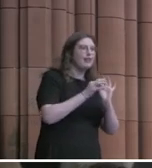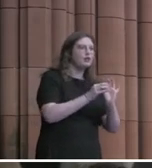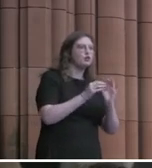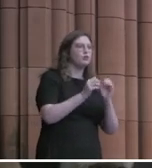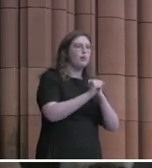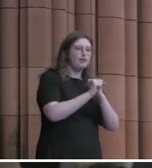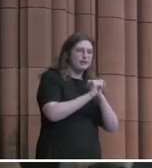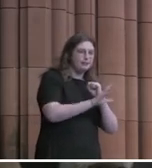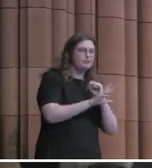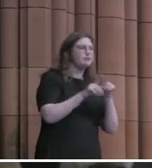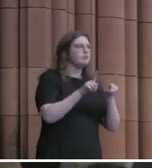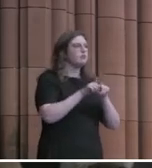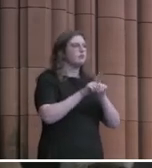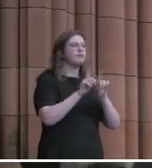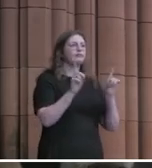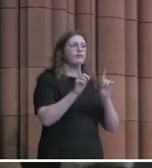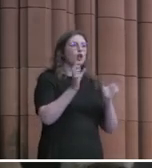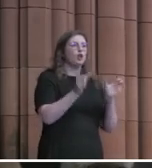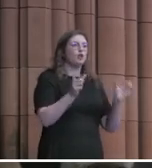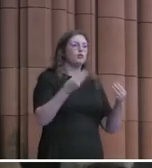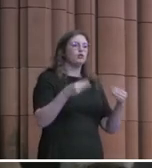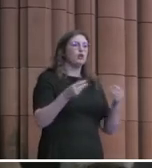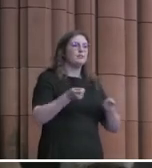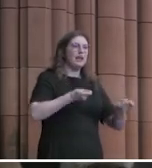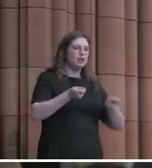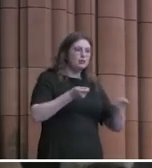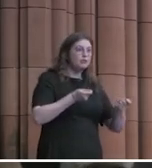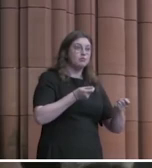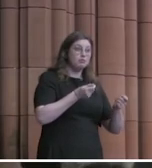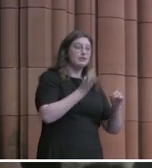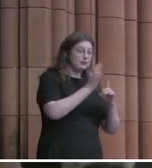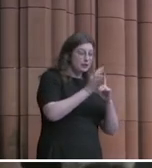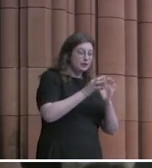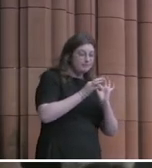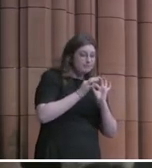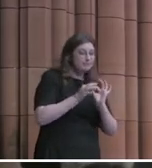We also have human resource management and specialisms within human resource management.